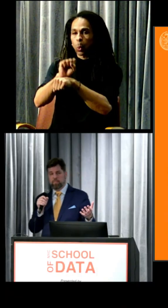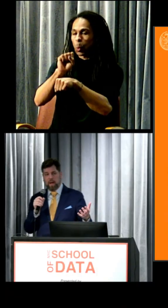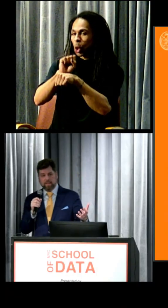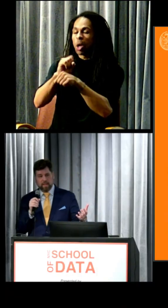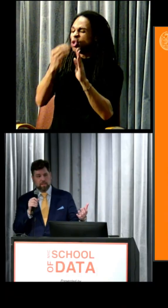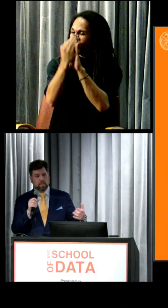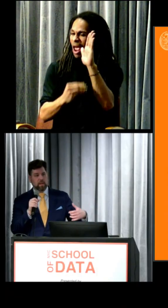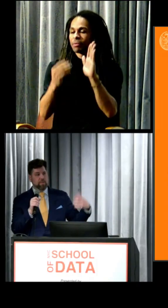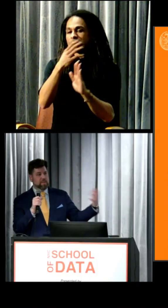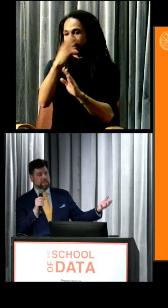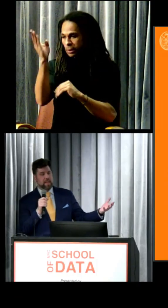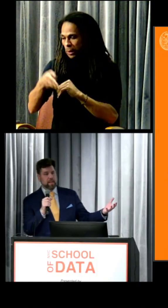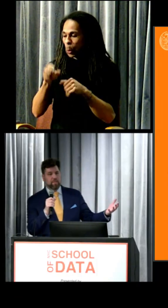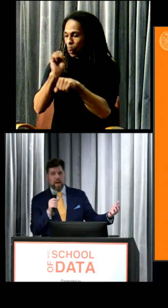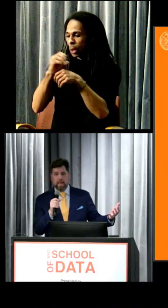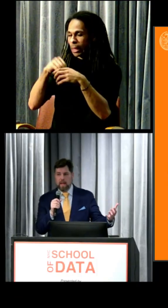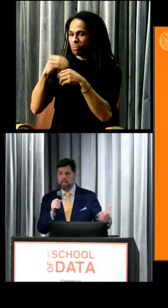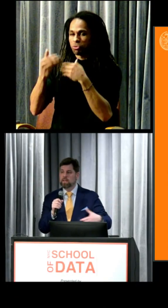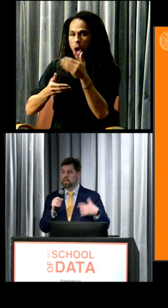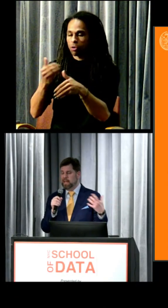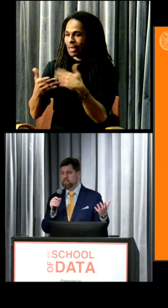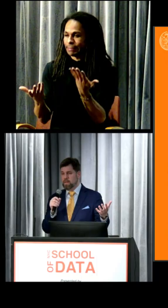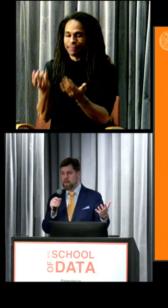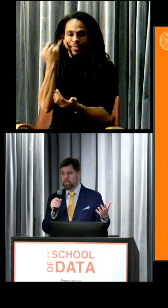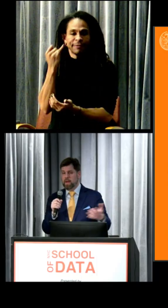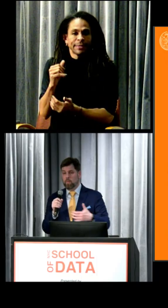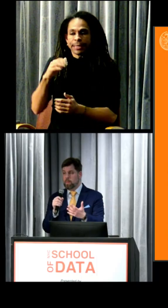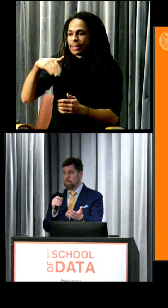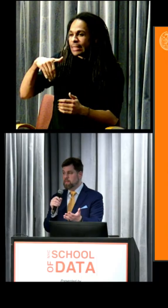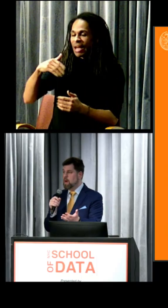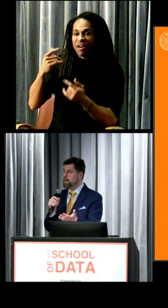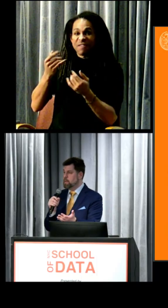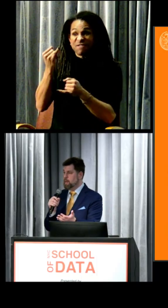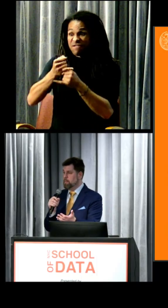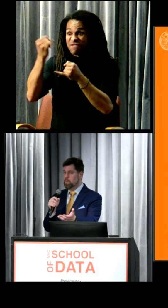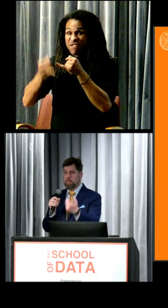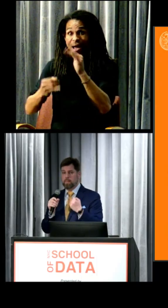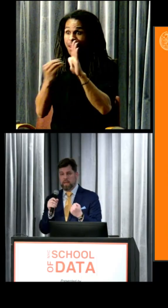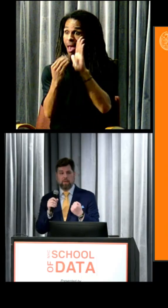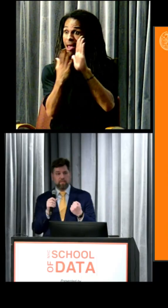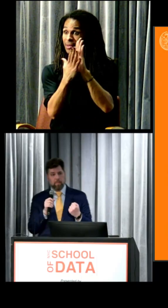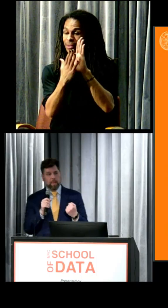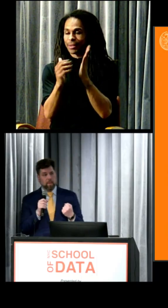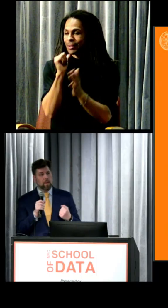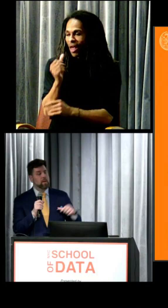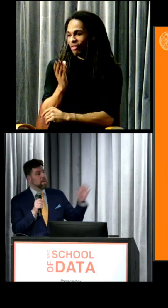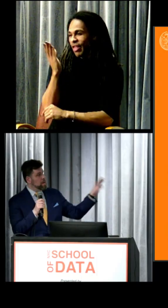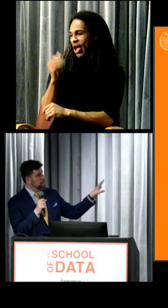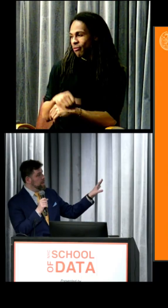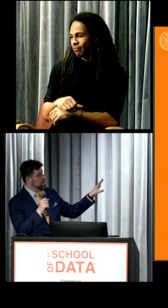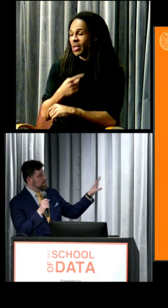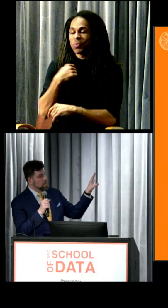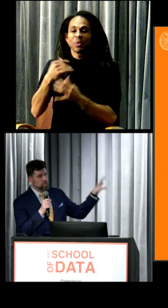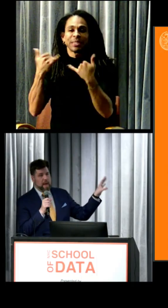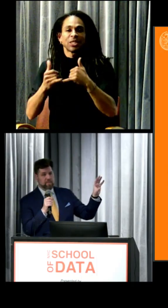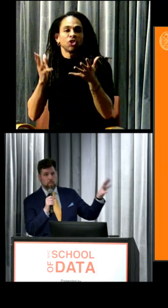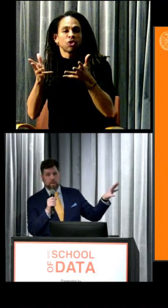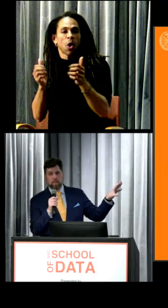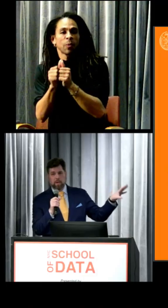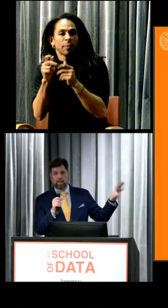technologies for this kind of physio-digital interactions wouldn't work. The tables are in the center of the room.